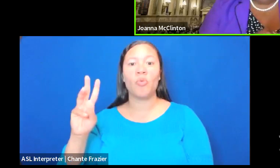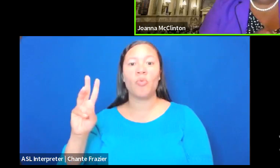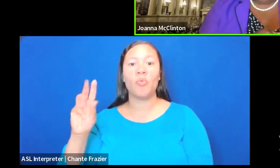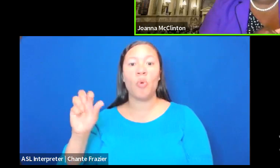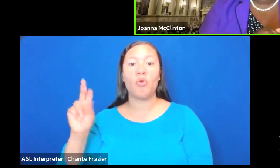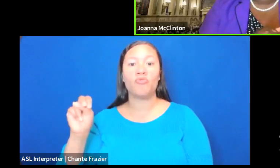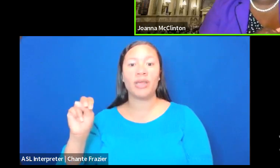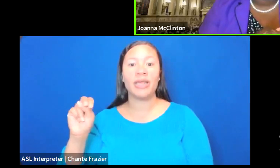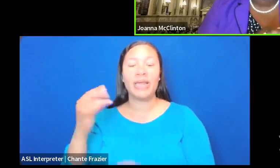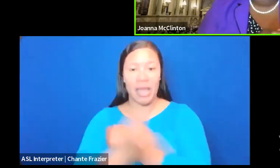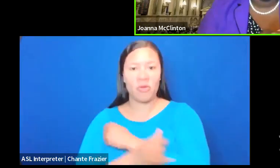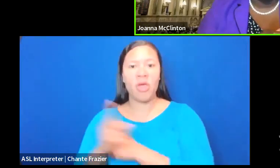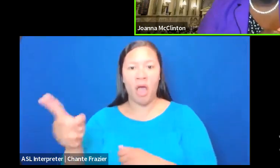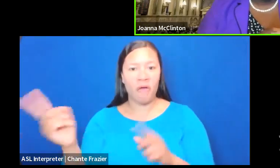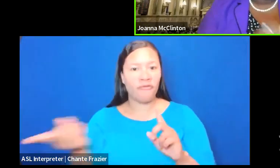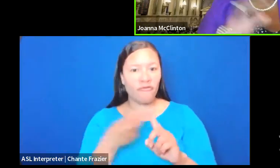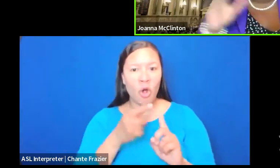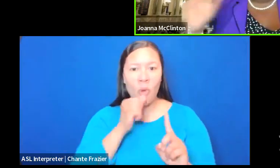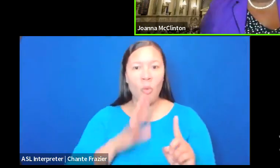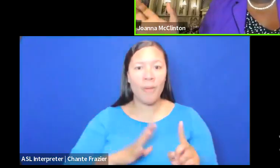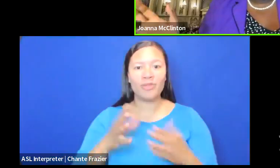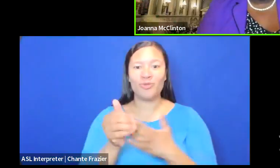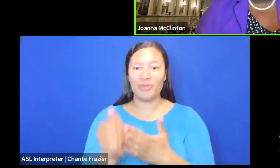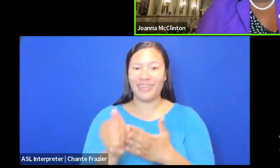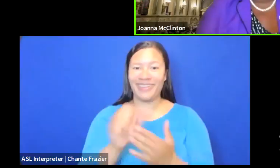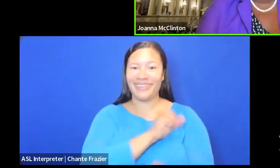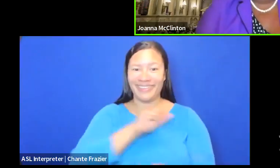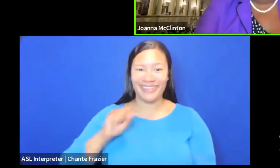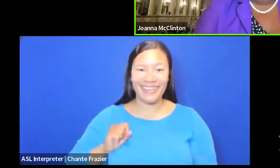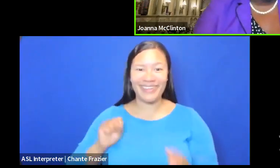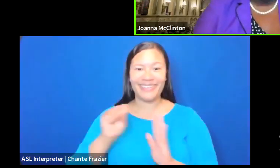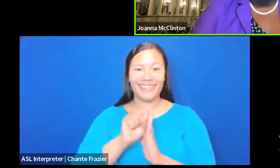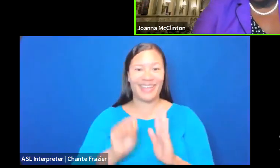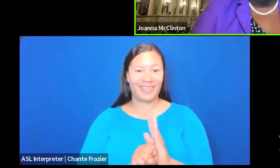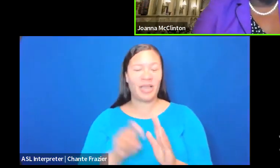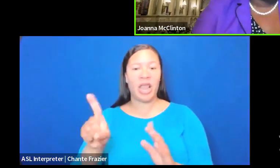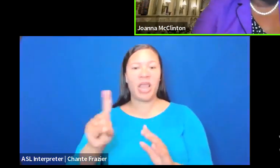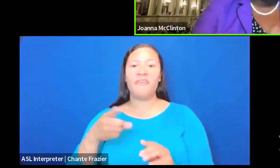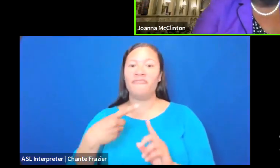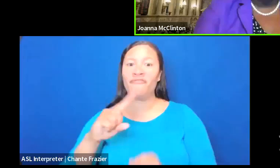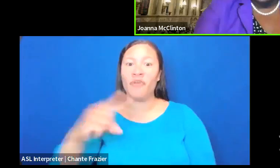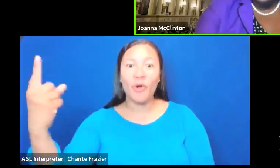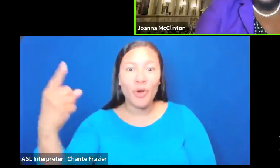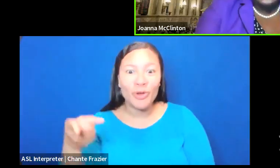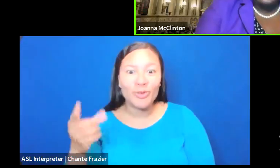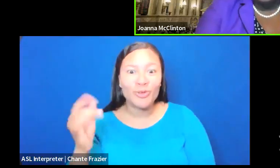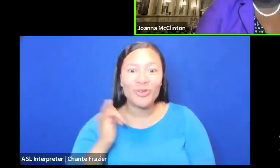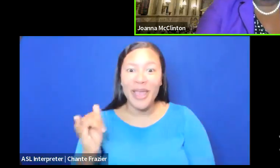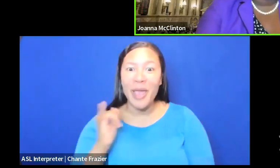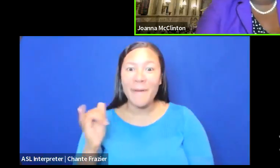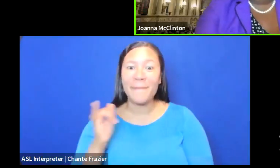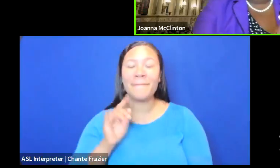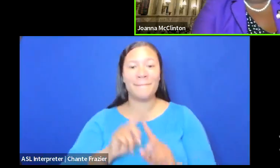so thrilled that my Caucus wasn't the only want to do that in November 2020. Major shout out to State Senator Kim Ward from Westmoreland County.